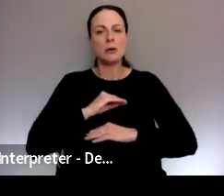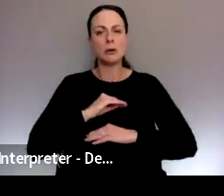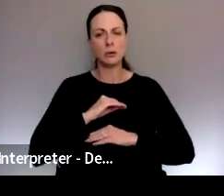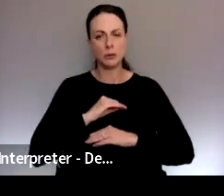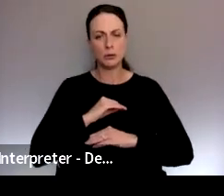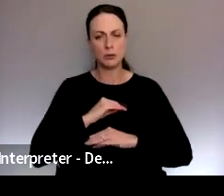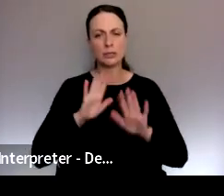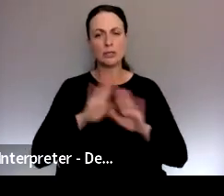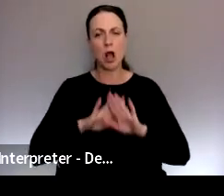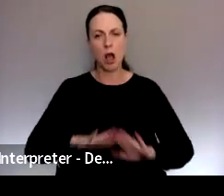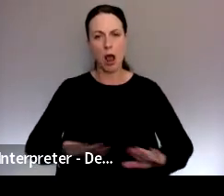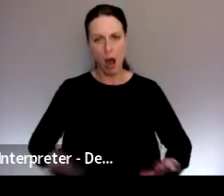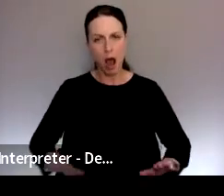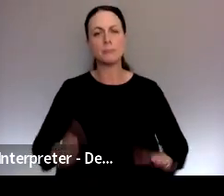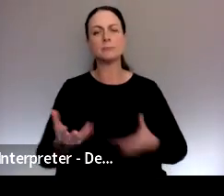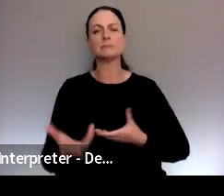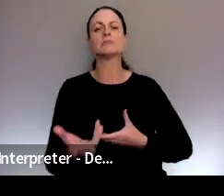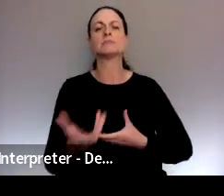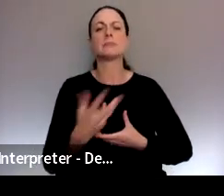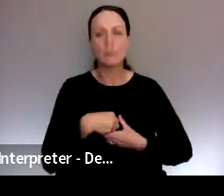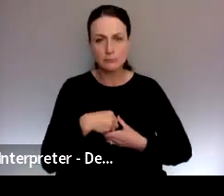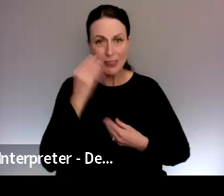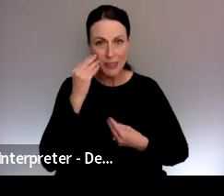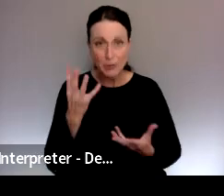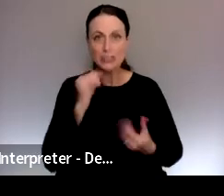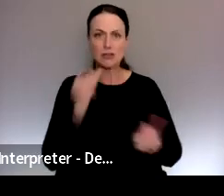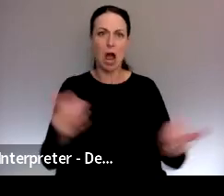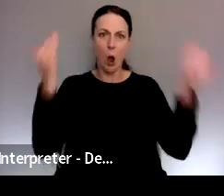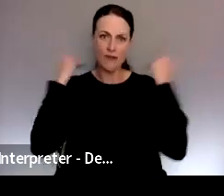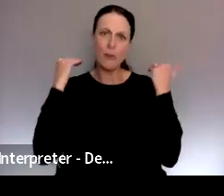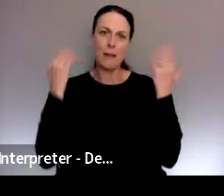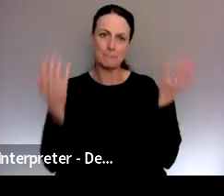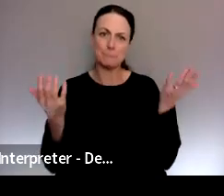so that I can take in the information and not be overwhelmed.